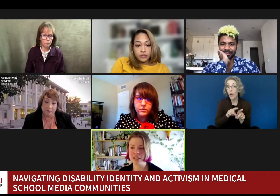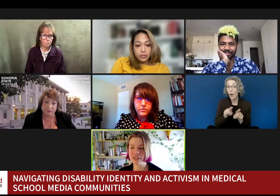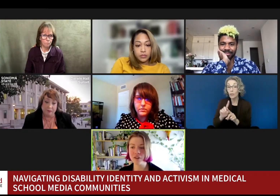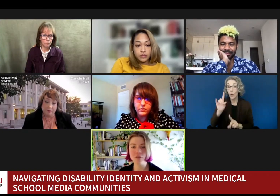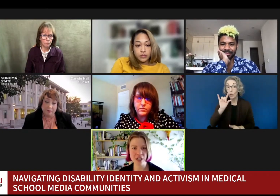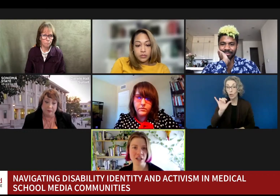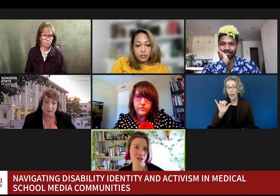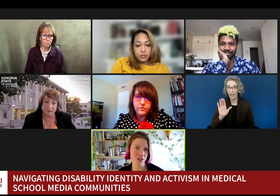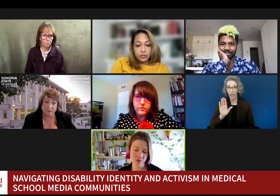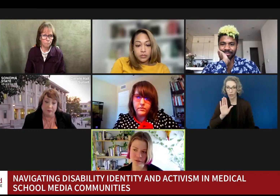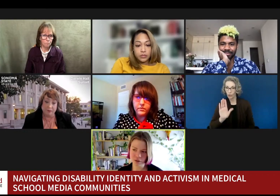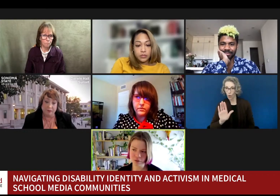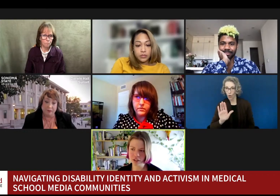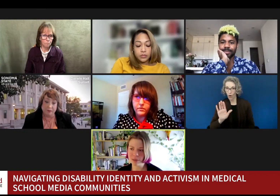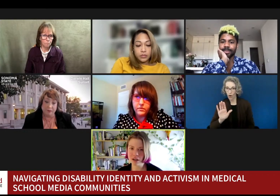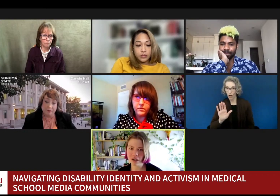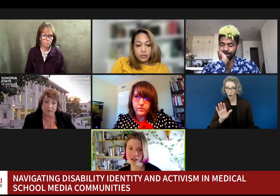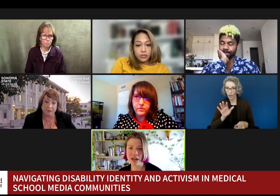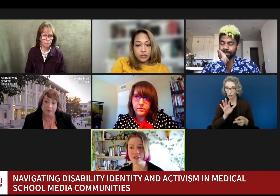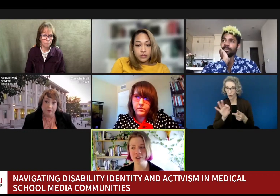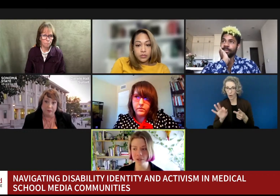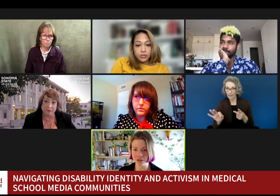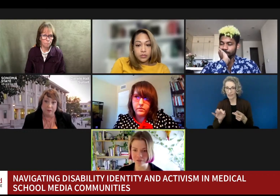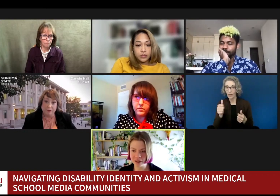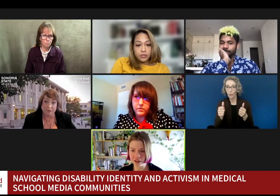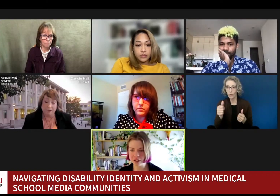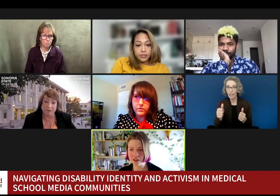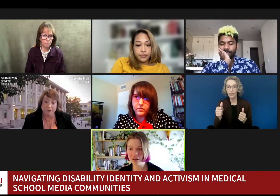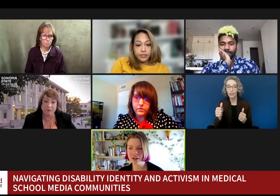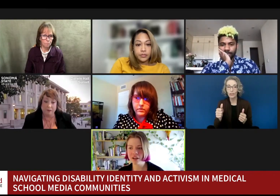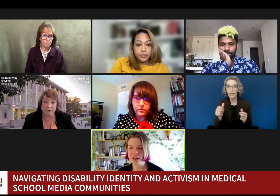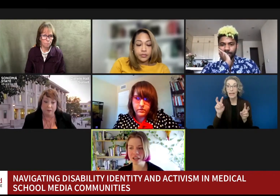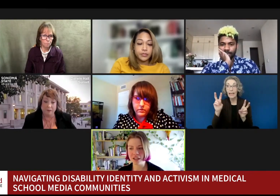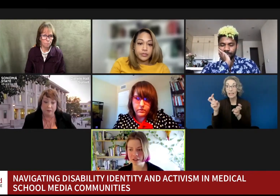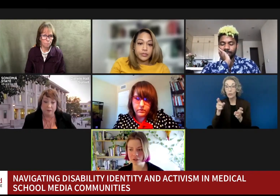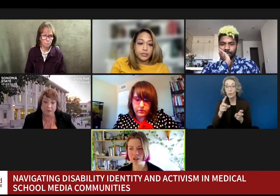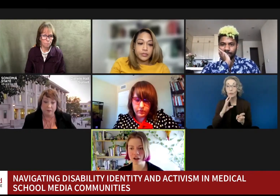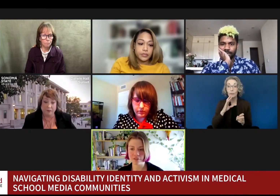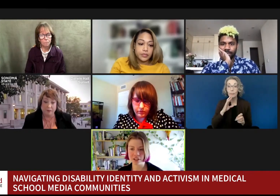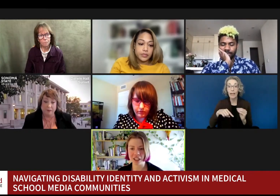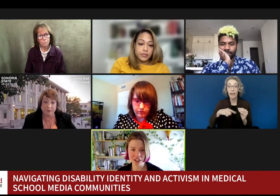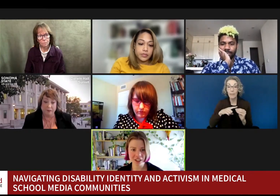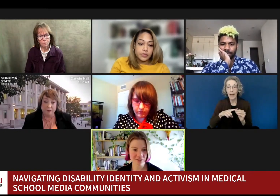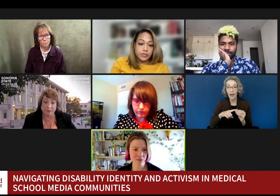of what issues you choose to speak on and how you intervene in those conversations.